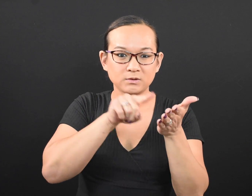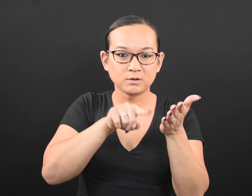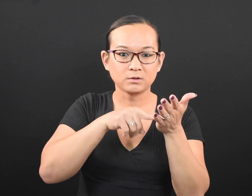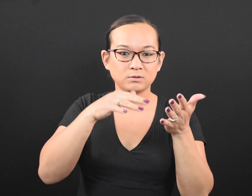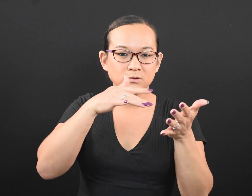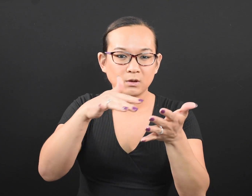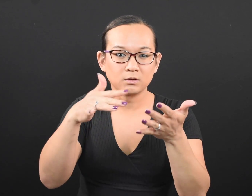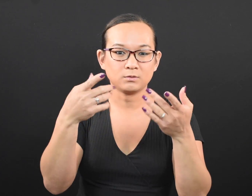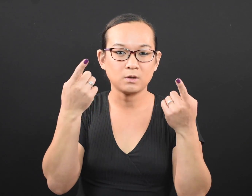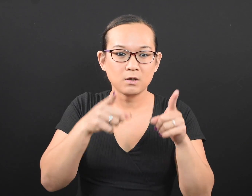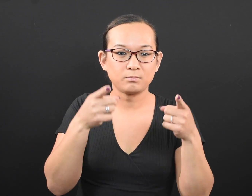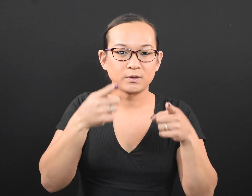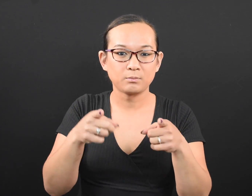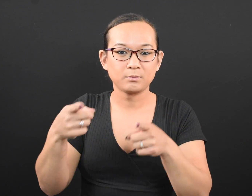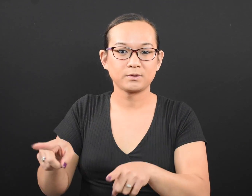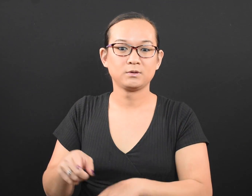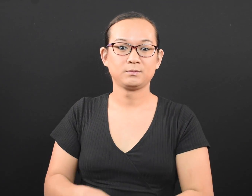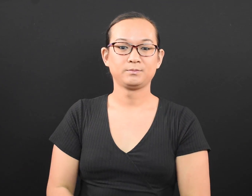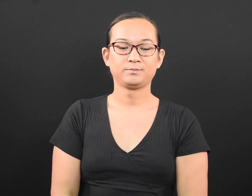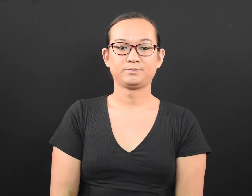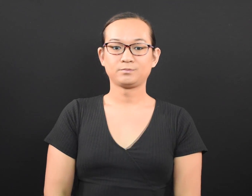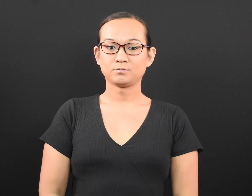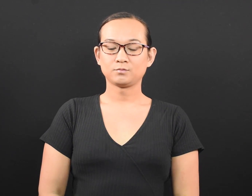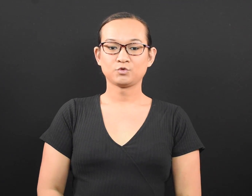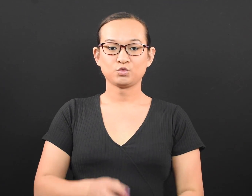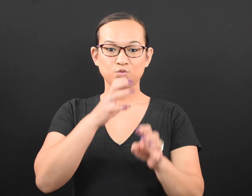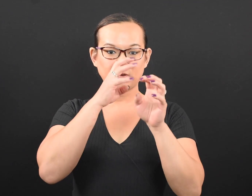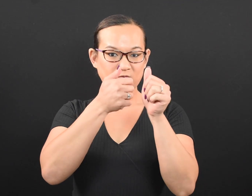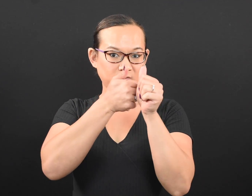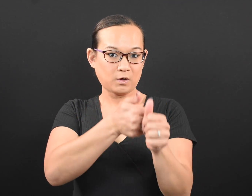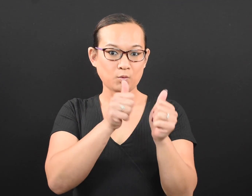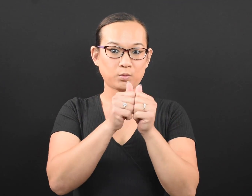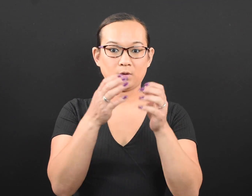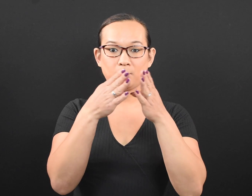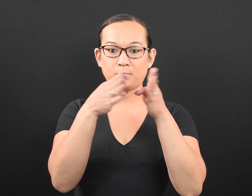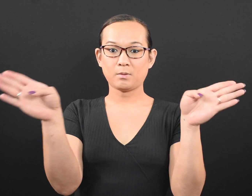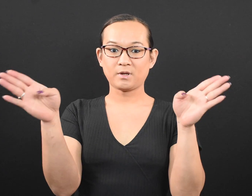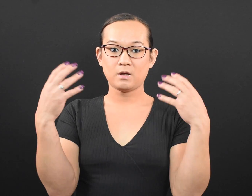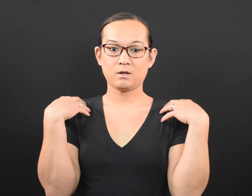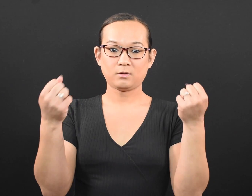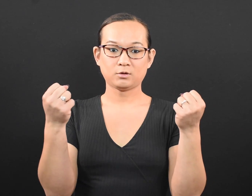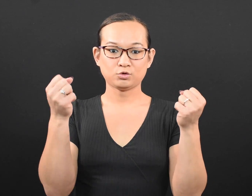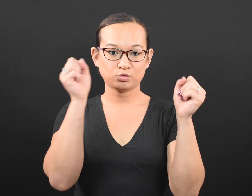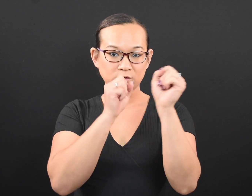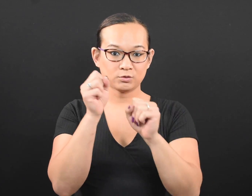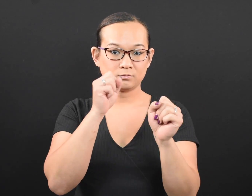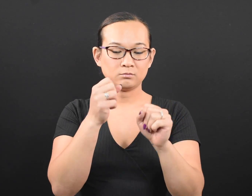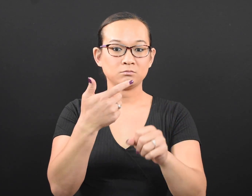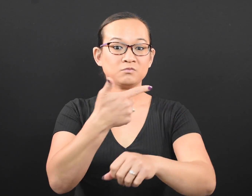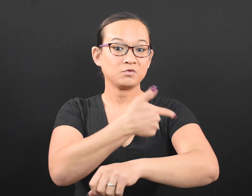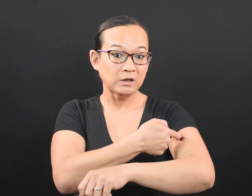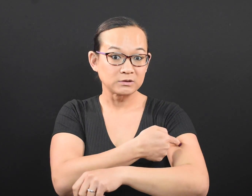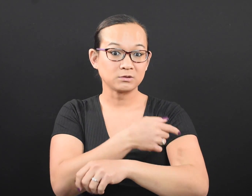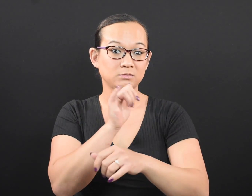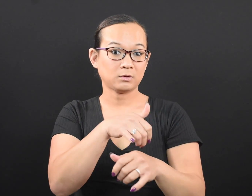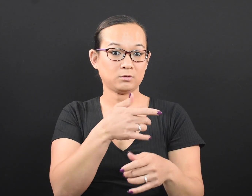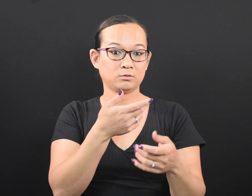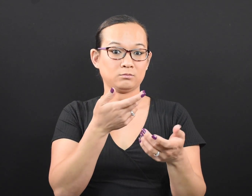This is being closely investigated and more studies are underway. Rigorous and increased compliance with public health mitigation strategies,